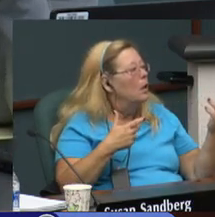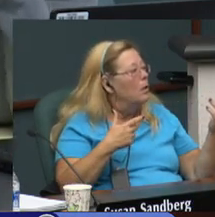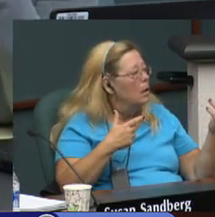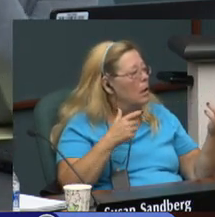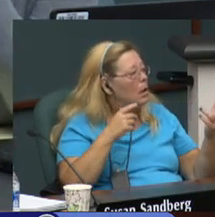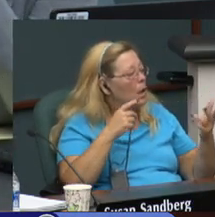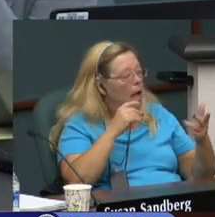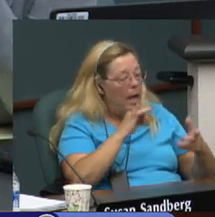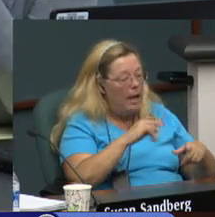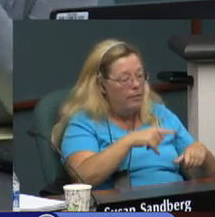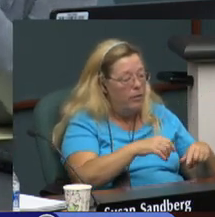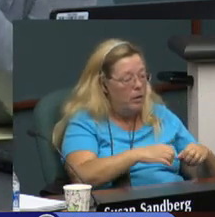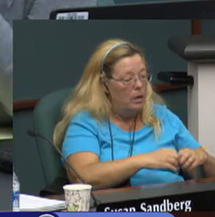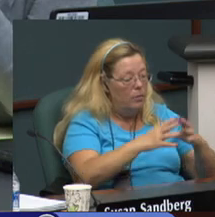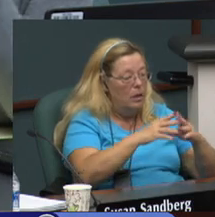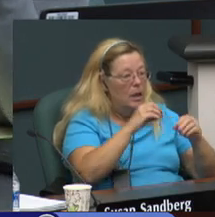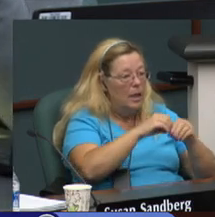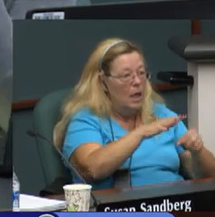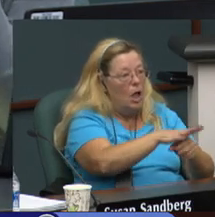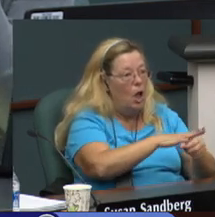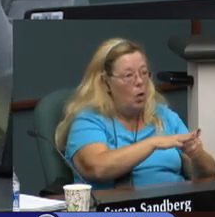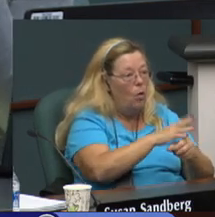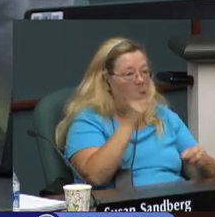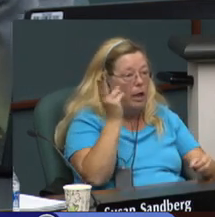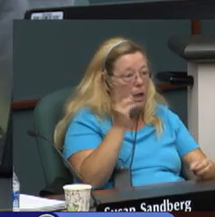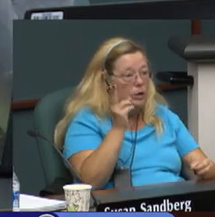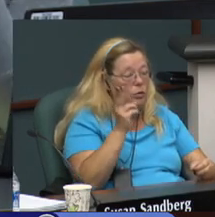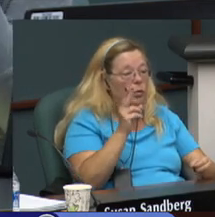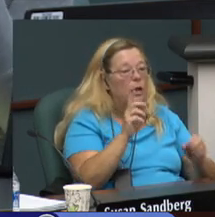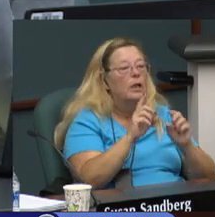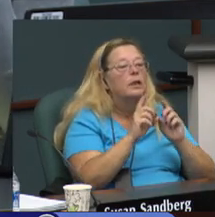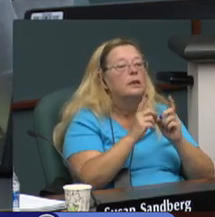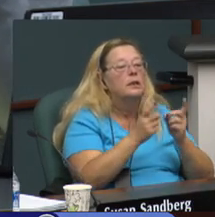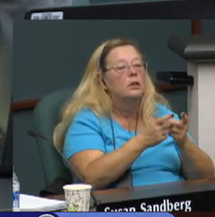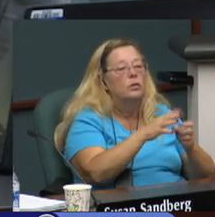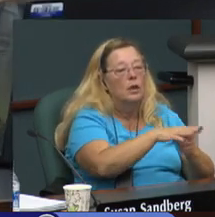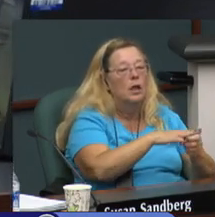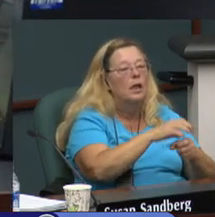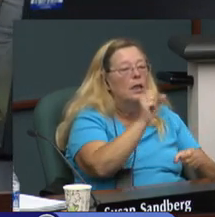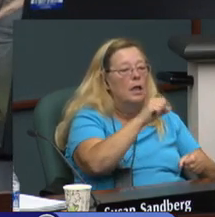built in a local historic district then yes they all have separate guidelines